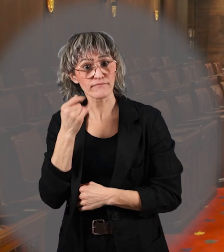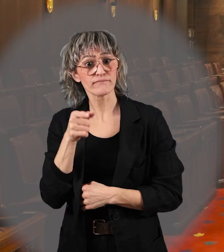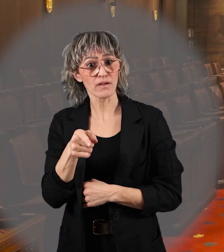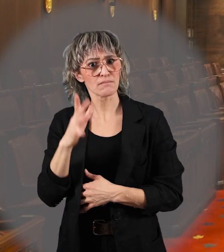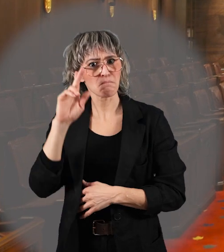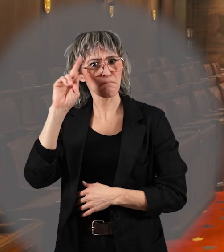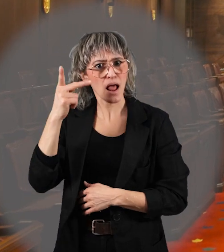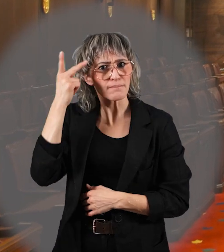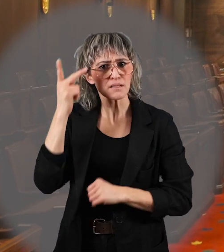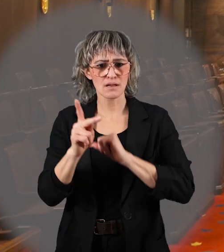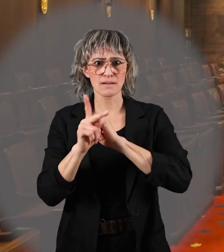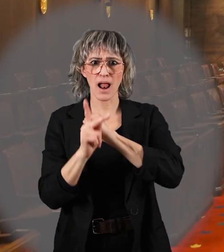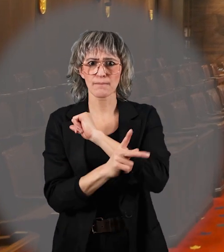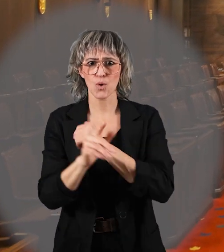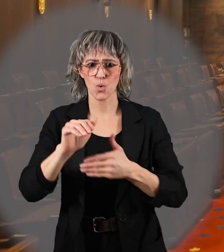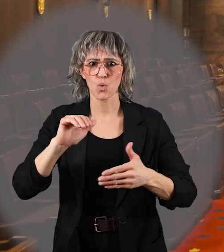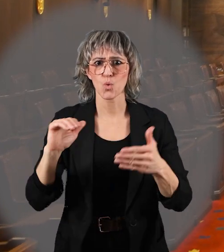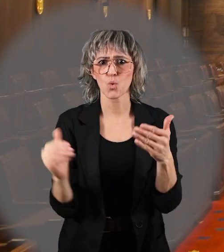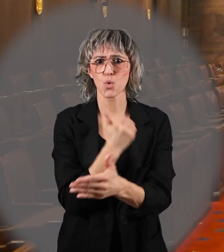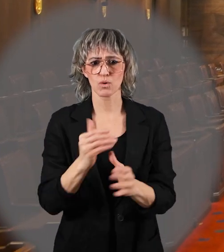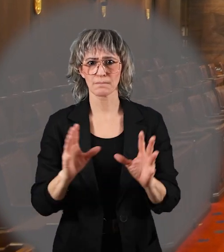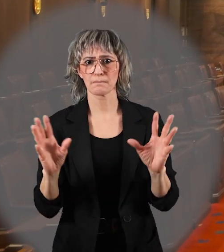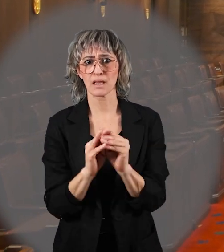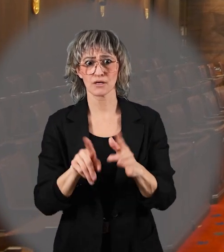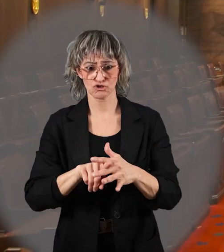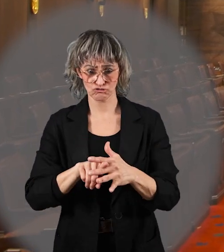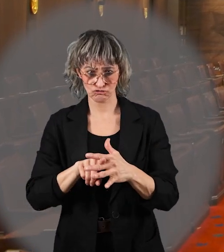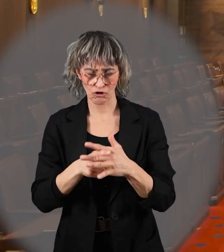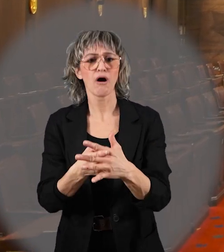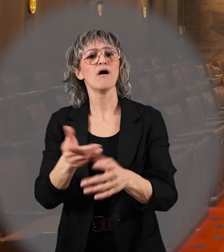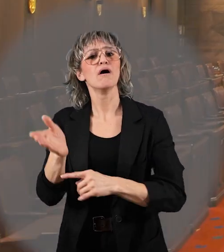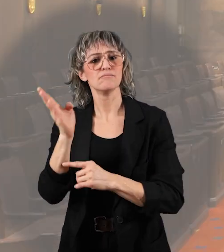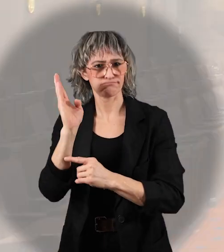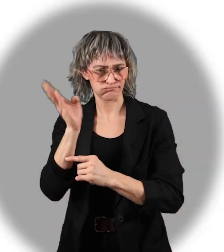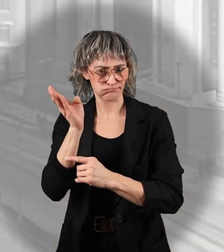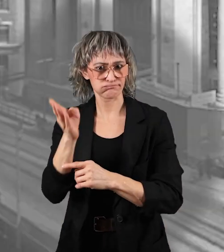at the start of a new session of Parliament.